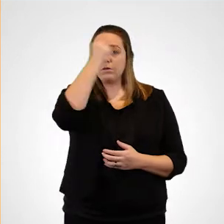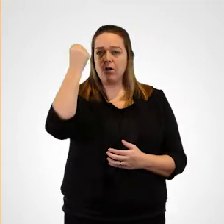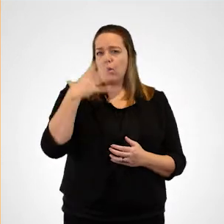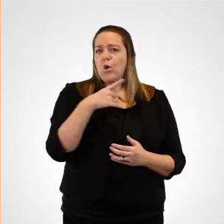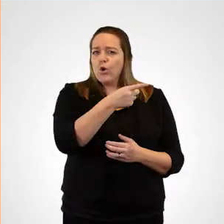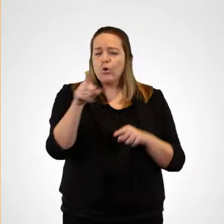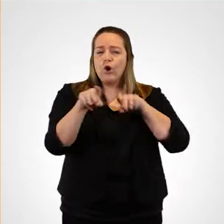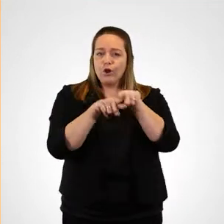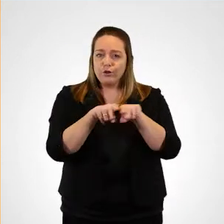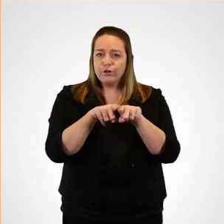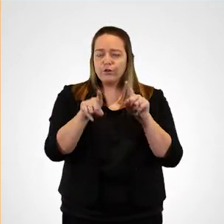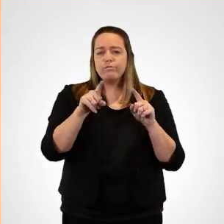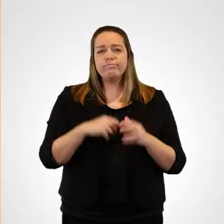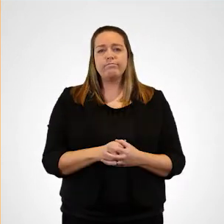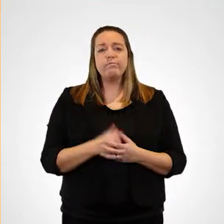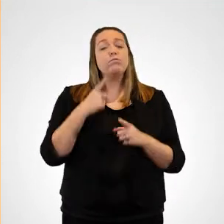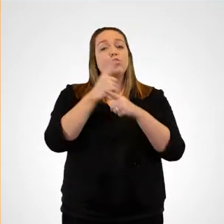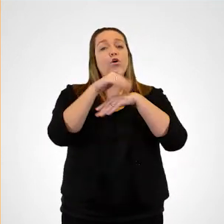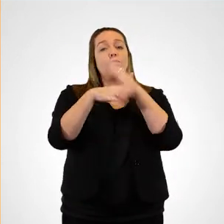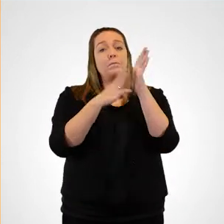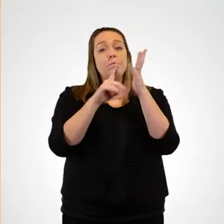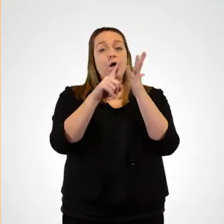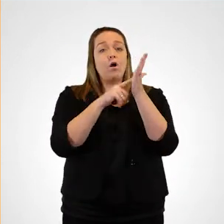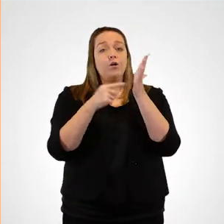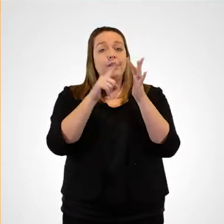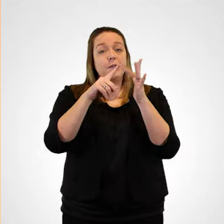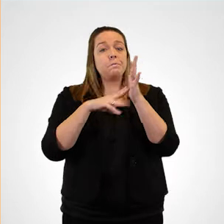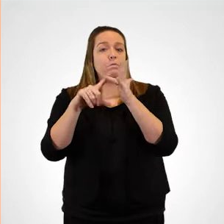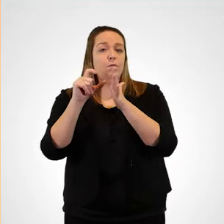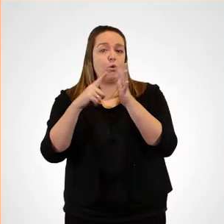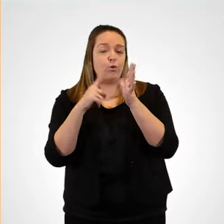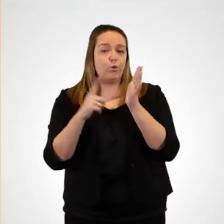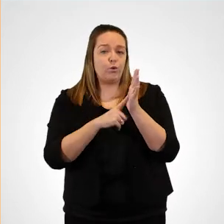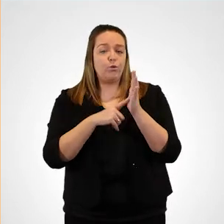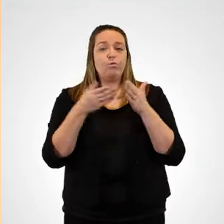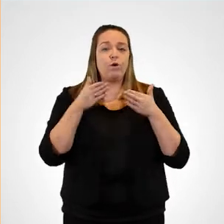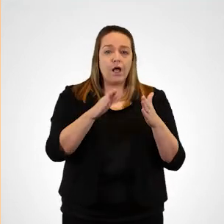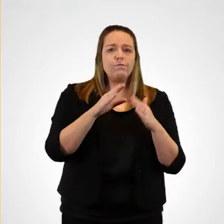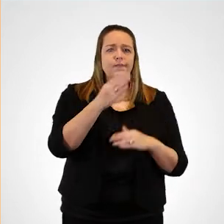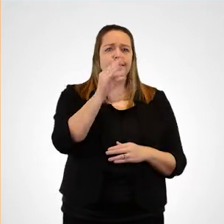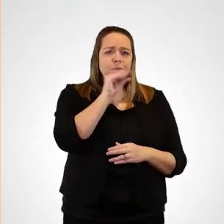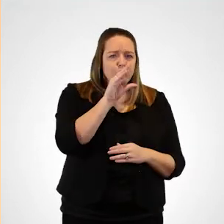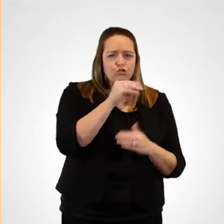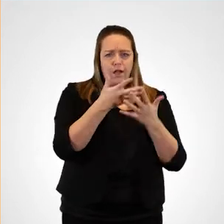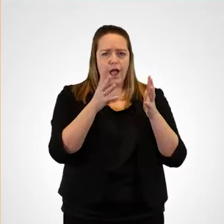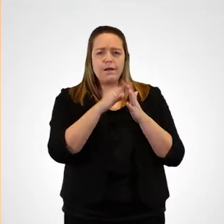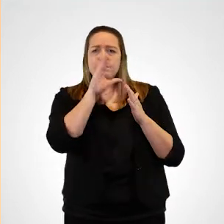and I want to talk about the multimodal nature of speech and speech perception, think about why speechreading